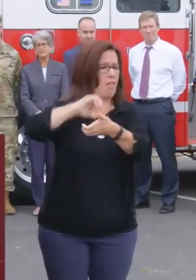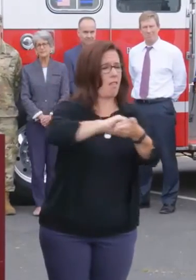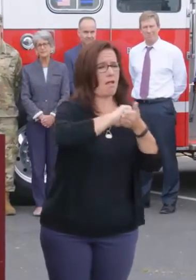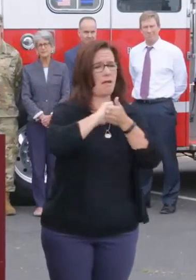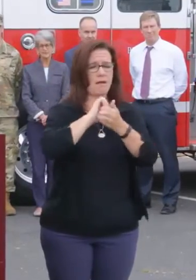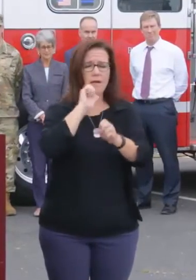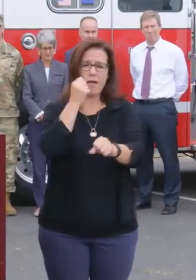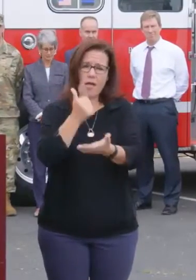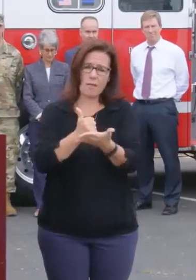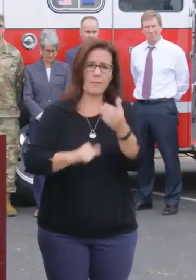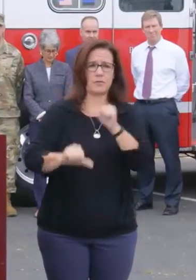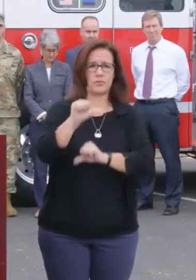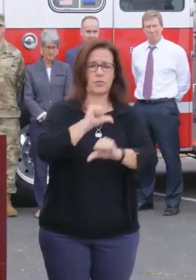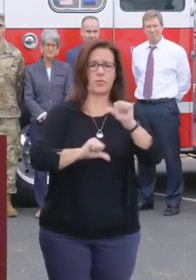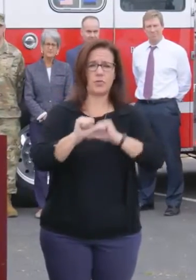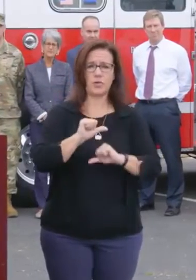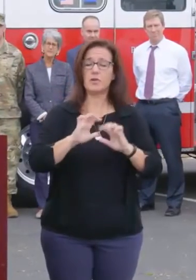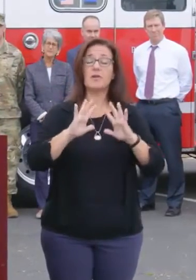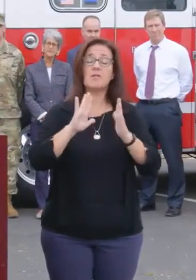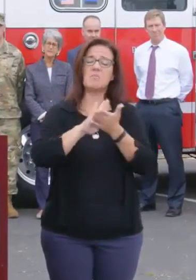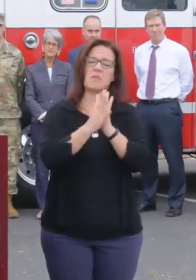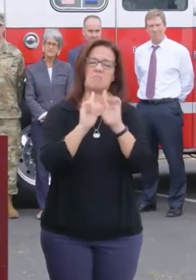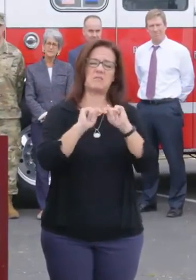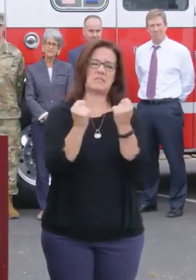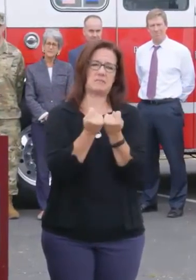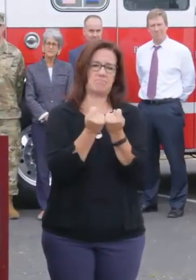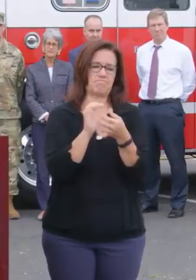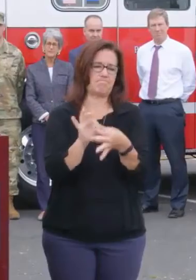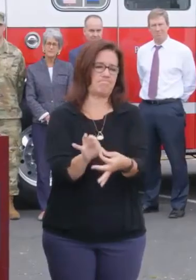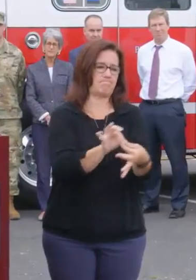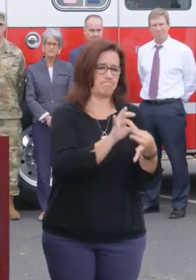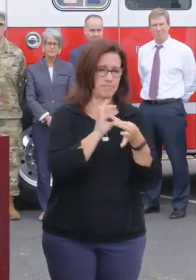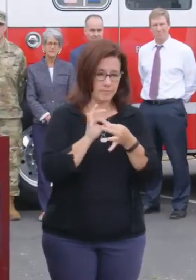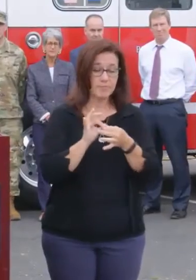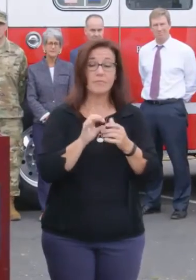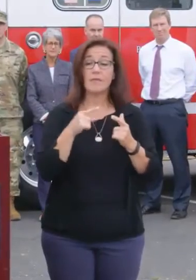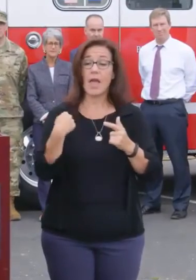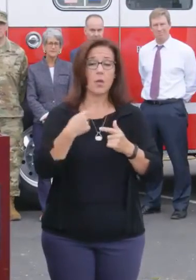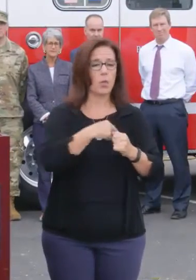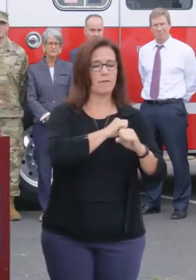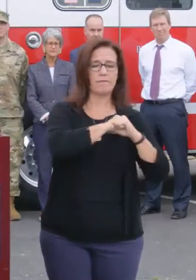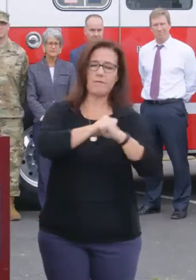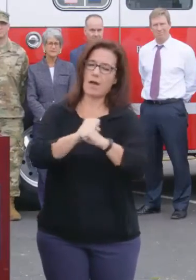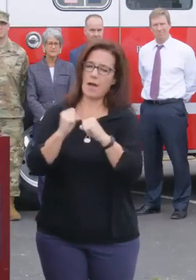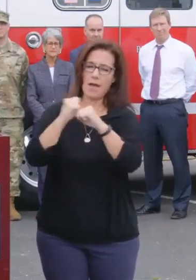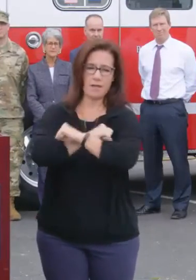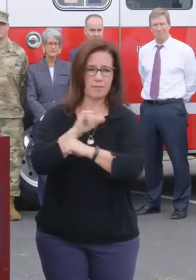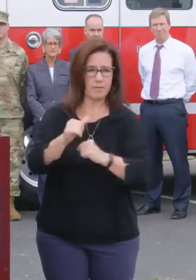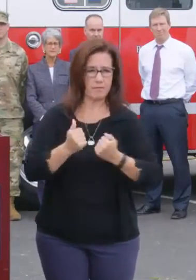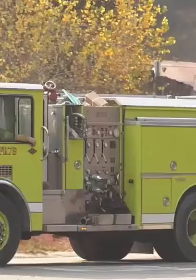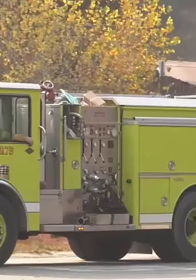as a team in fighting back, and the cooperation was seamless.